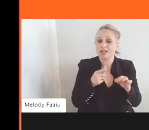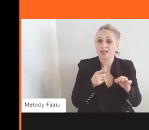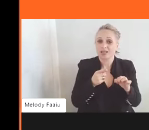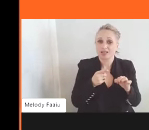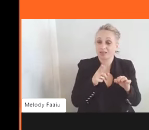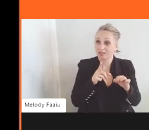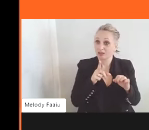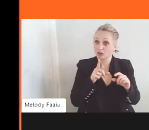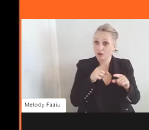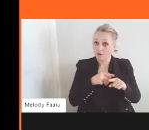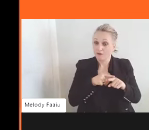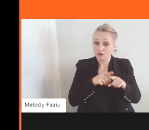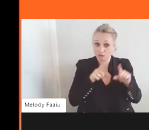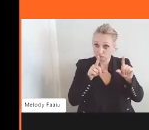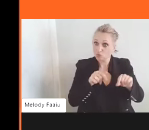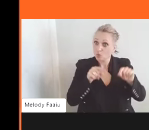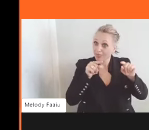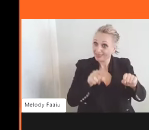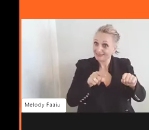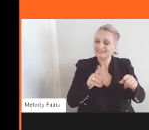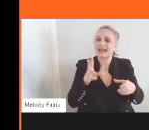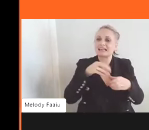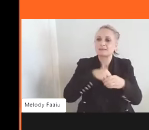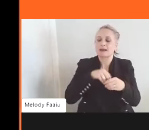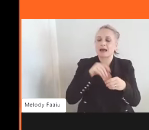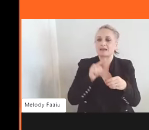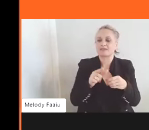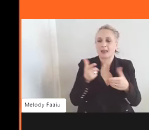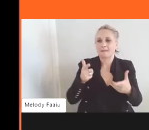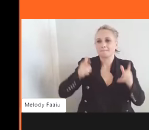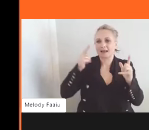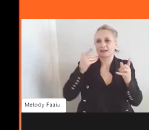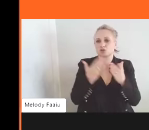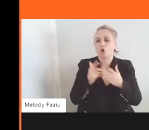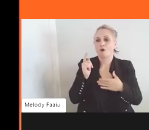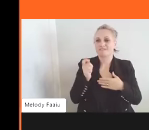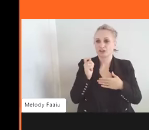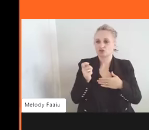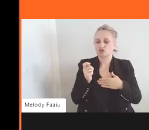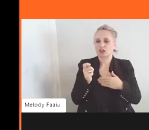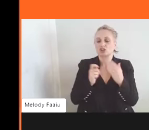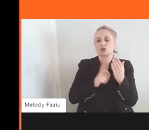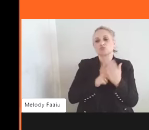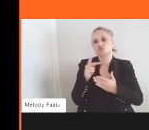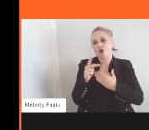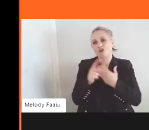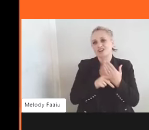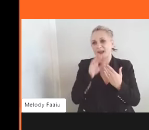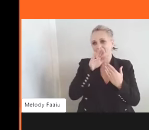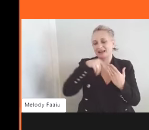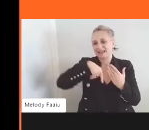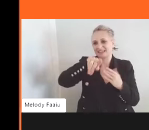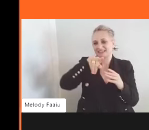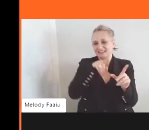of construction programme later on this year, and over the course of the year we'll have between 20 and 30 students who will be